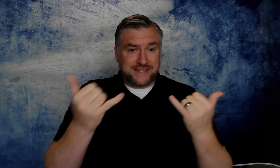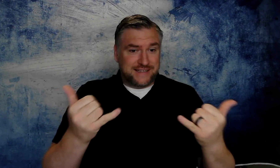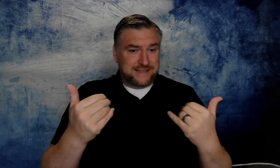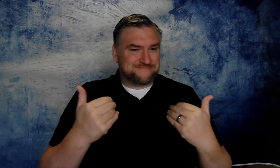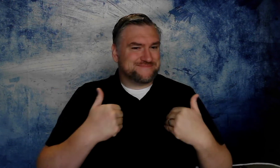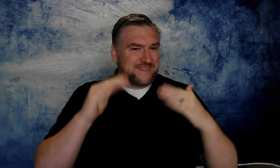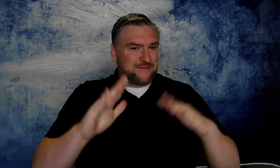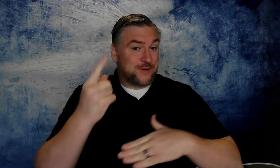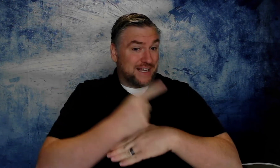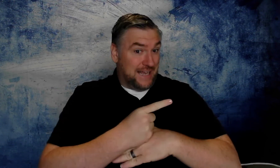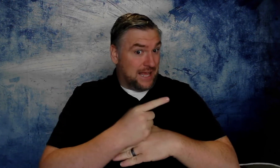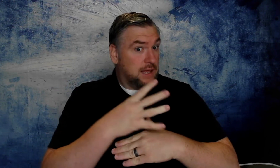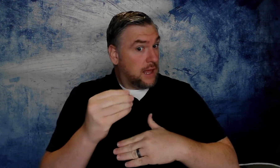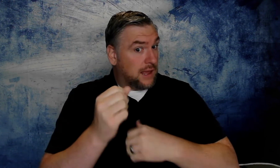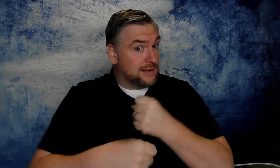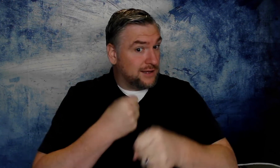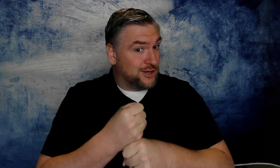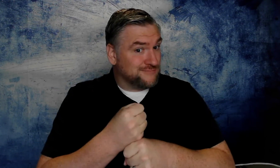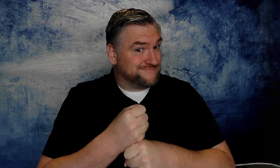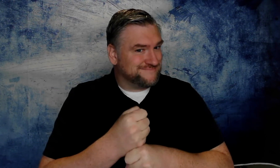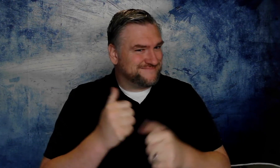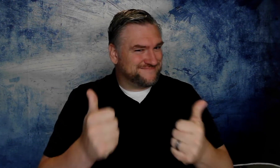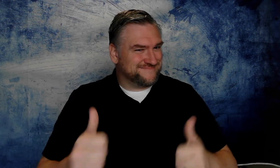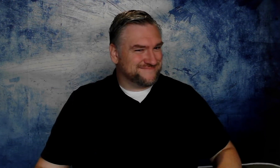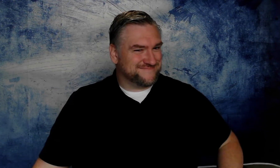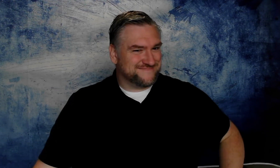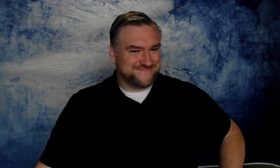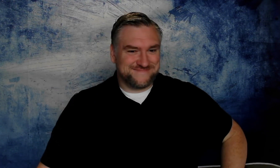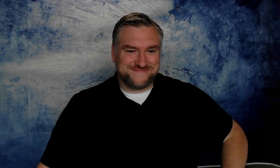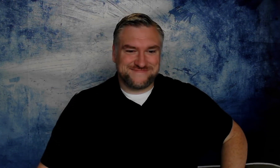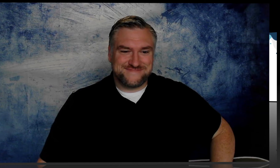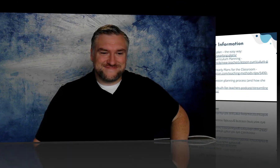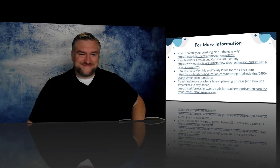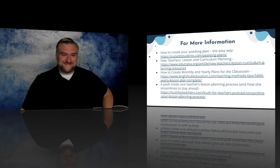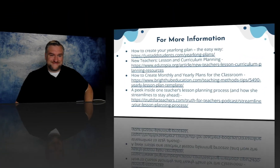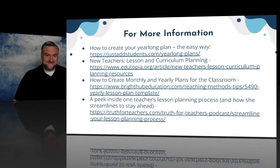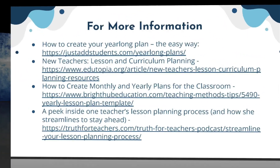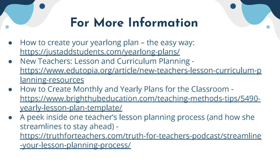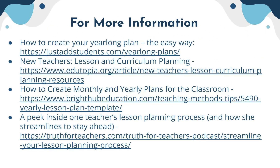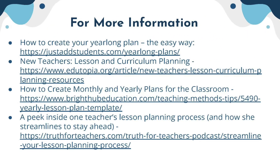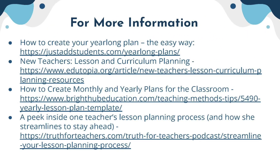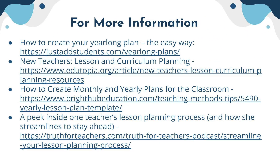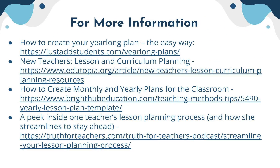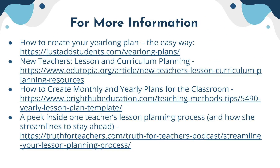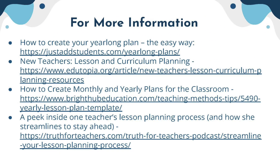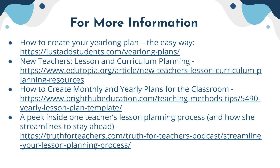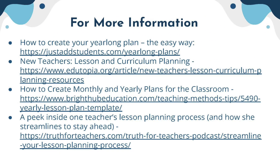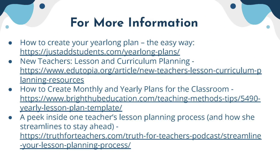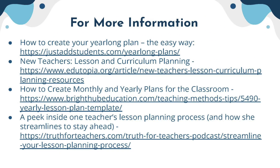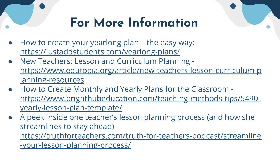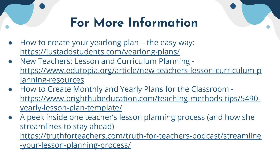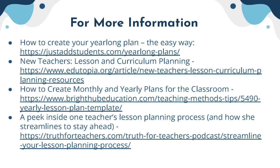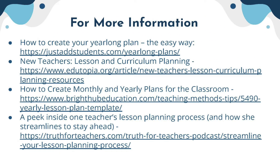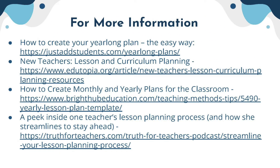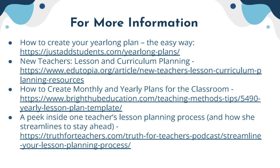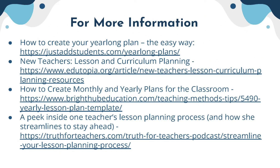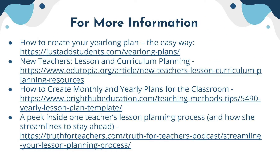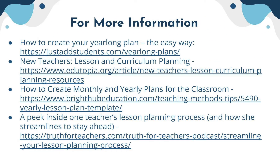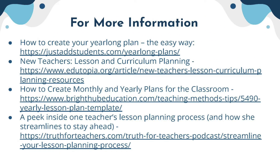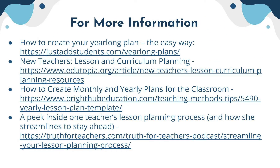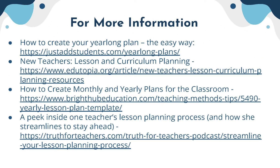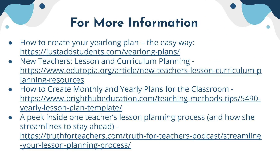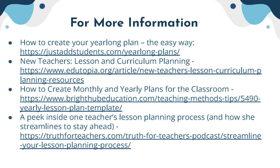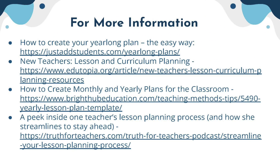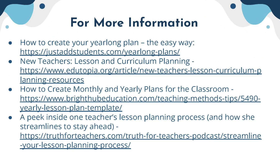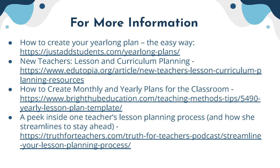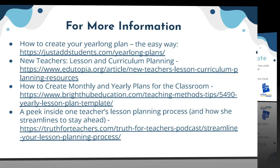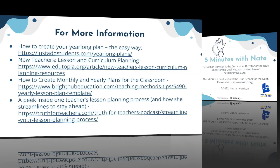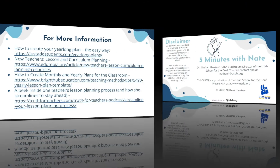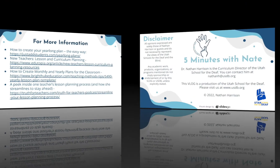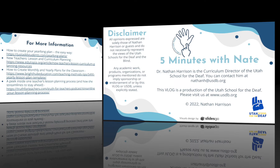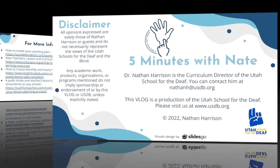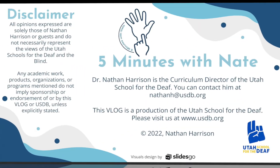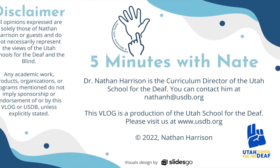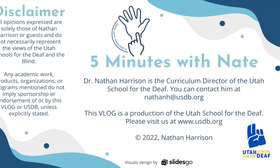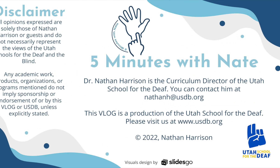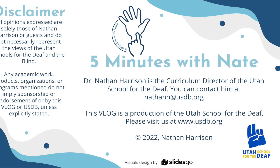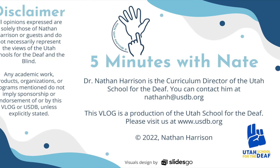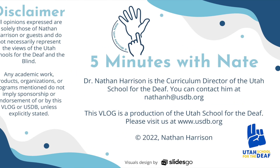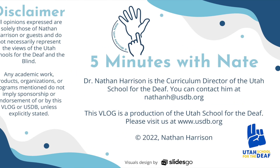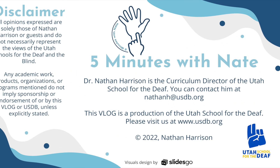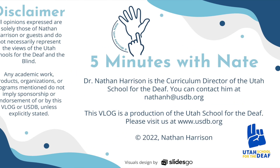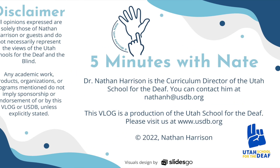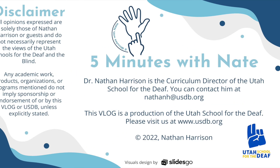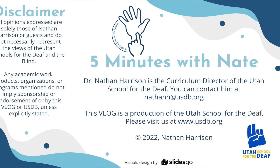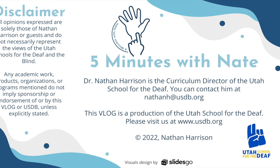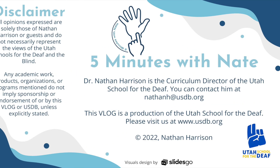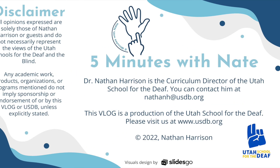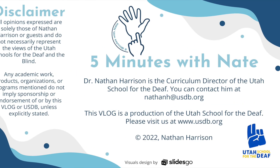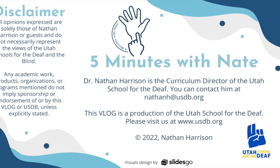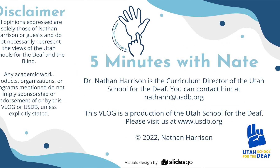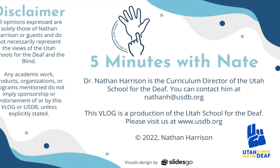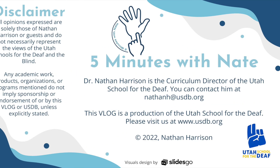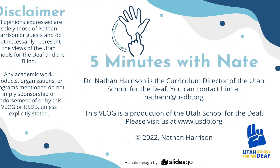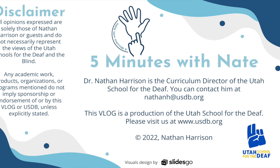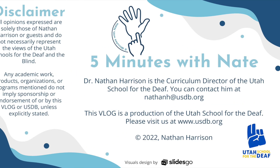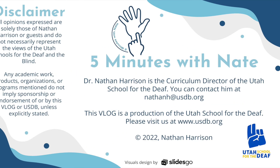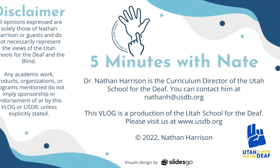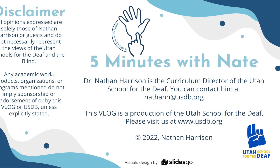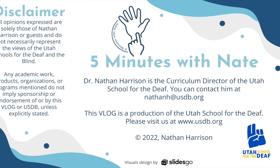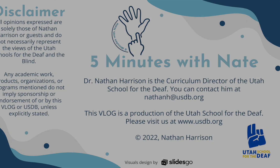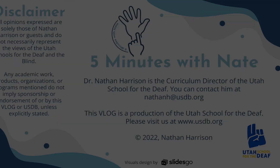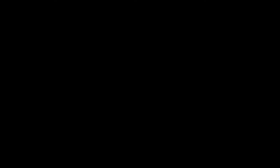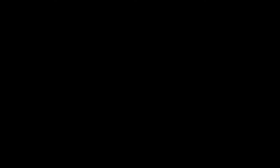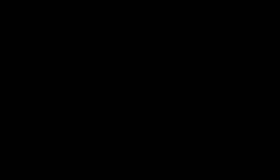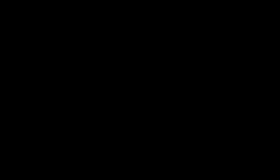So, that's Five Minutes with Nate, have a great day… and a great year!